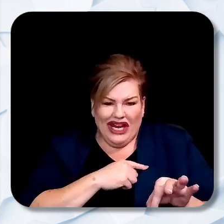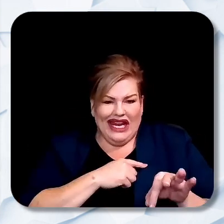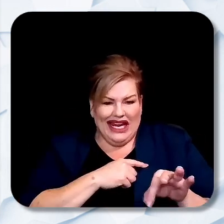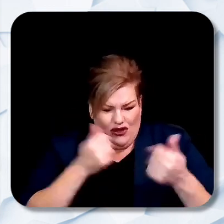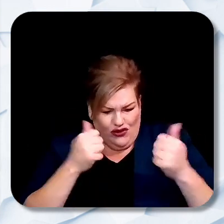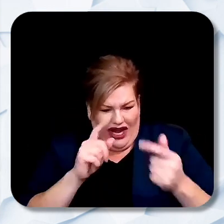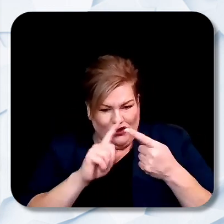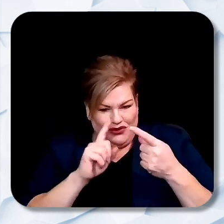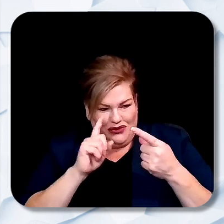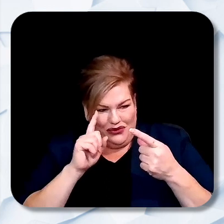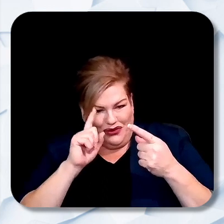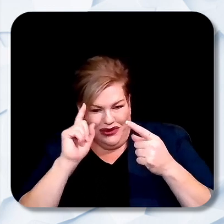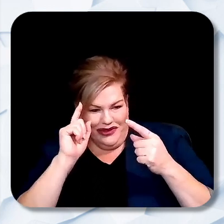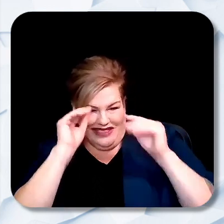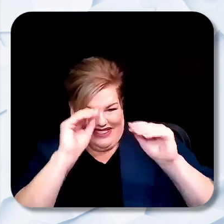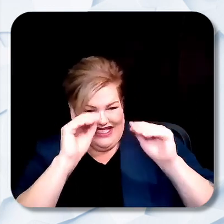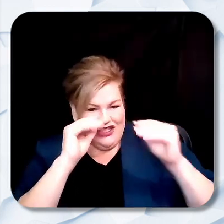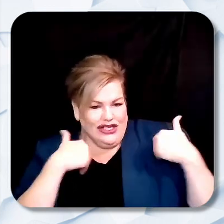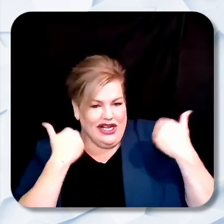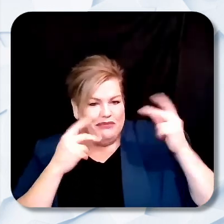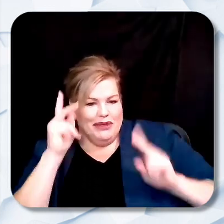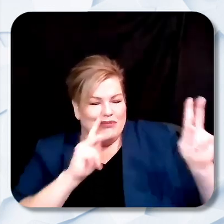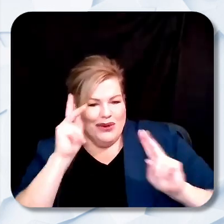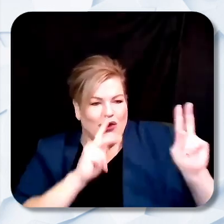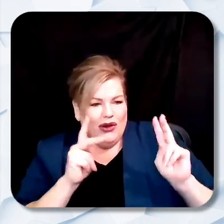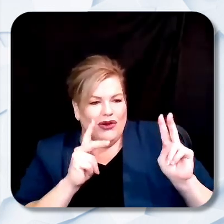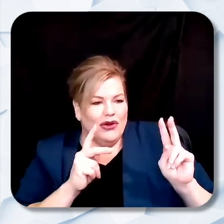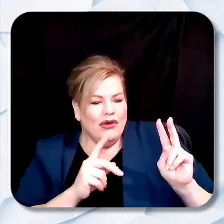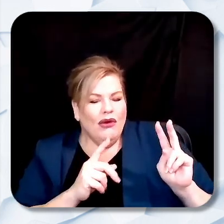they have a say on what others, what their peers should be looking out for,